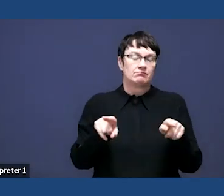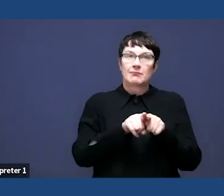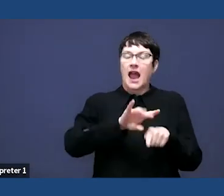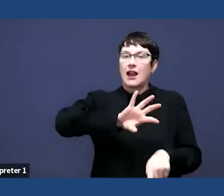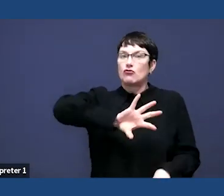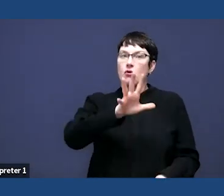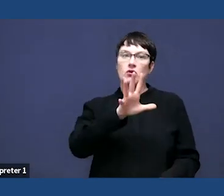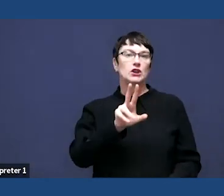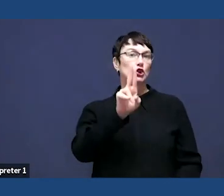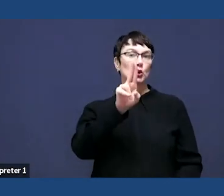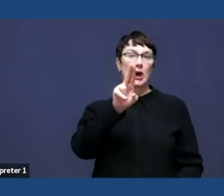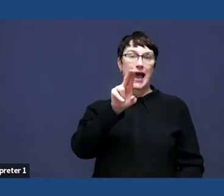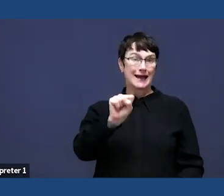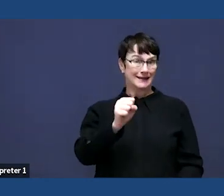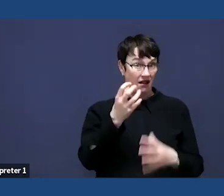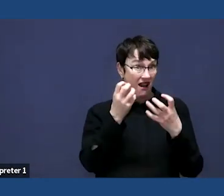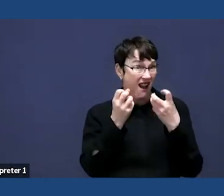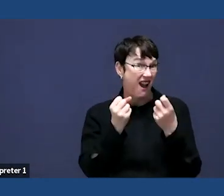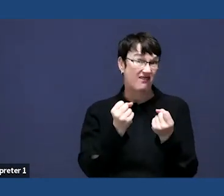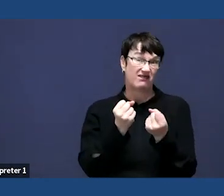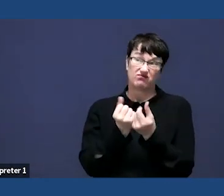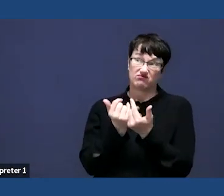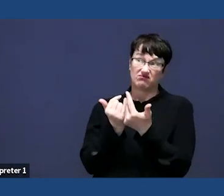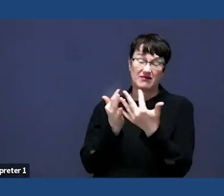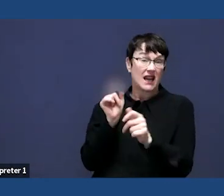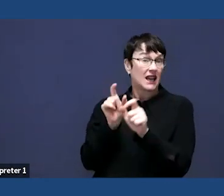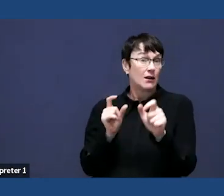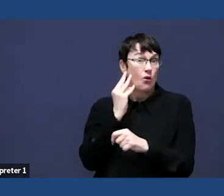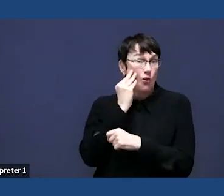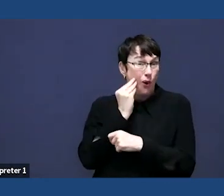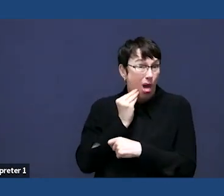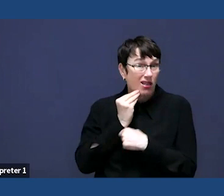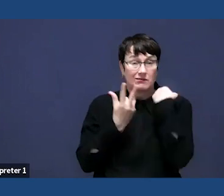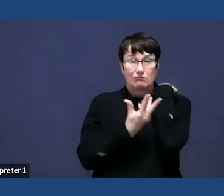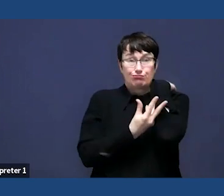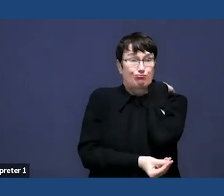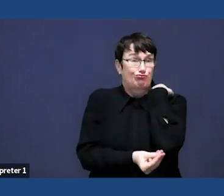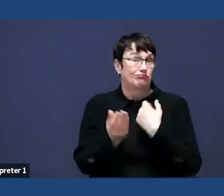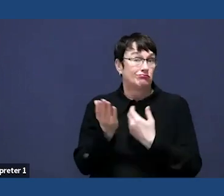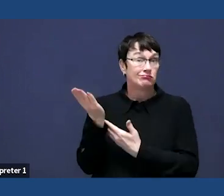Are there actions we can take to really drive that home?